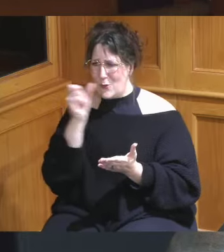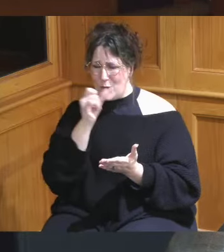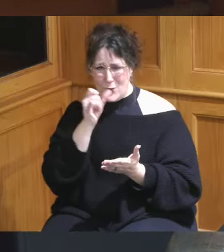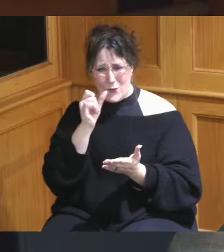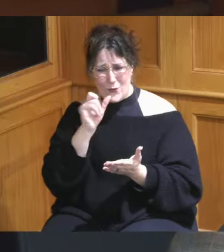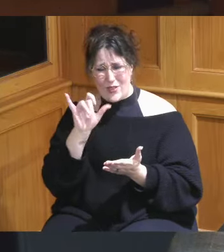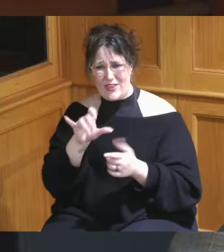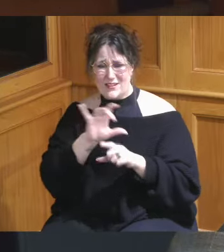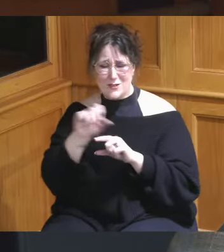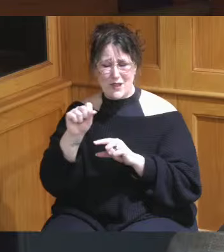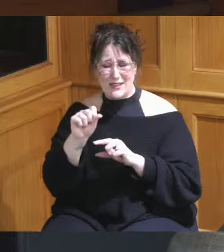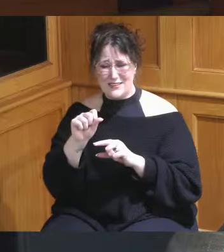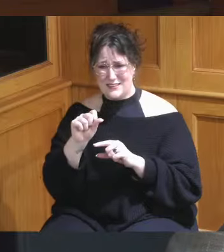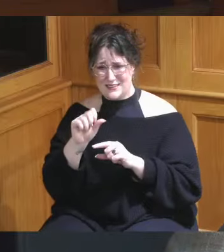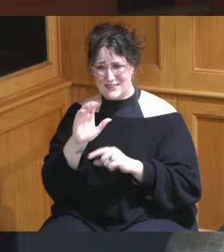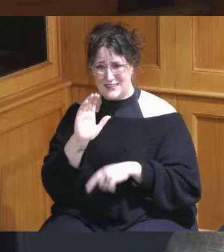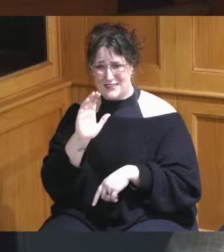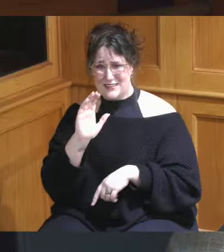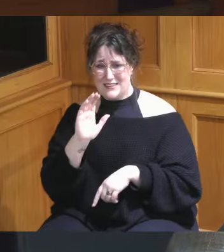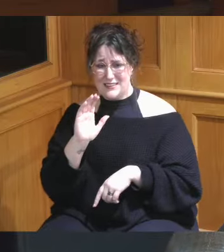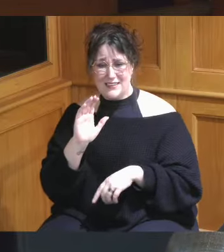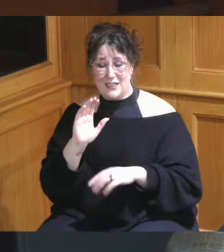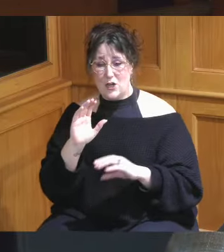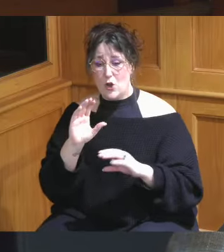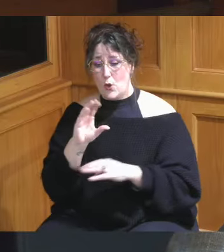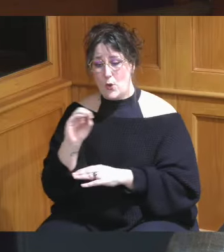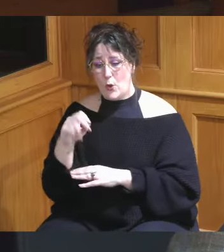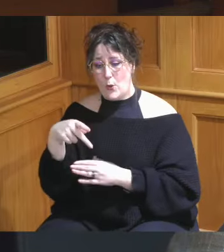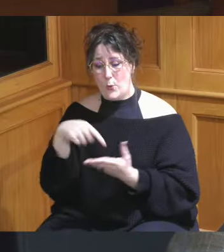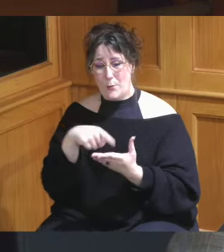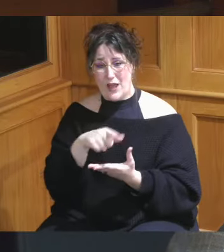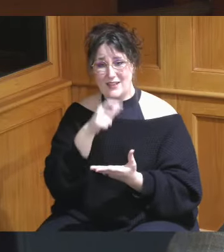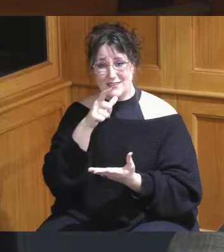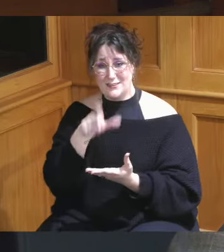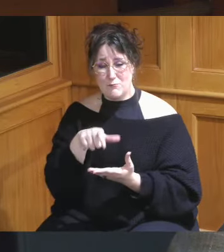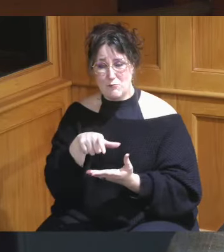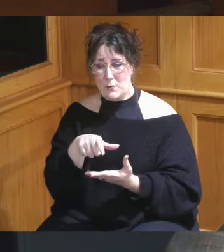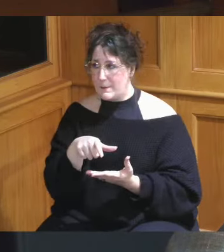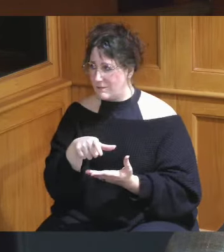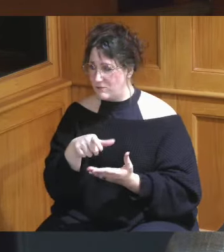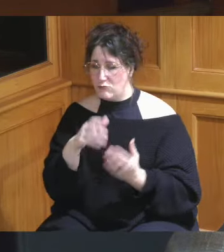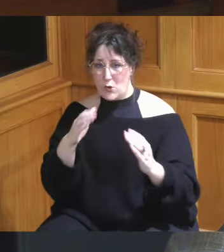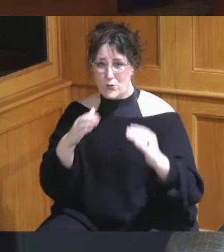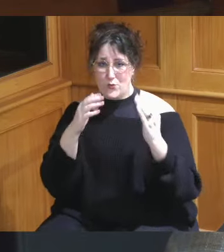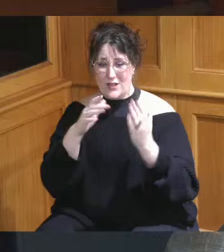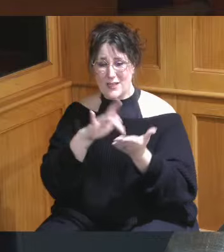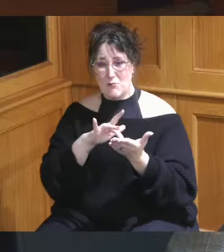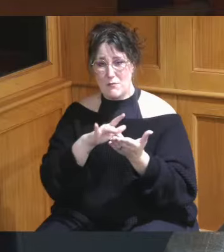in these days and times. no co-pay. We're talking about rising medical costs. You're on that bus,